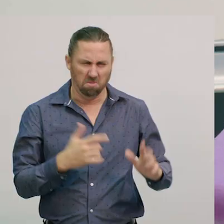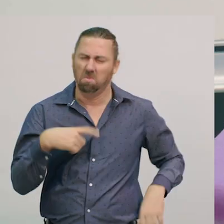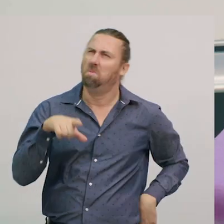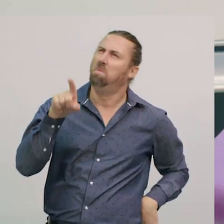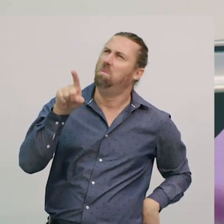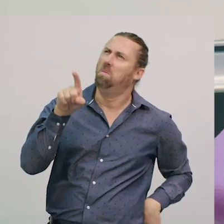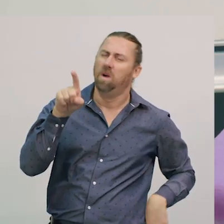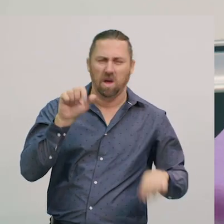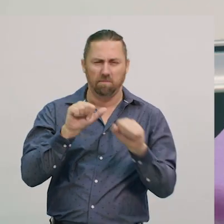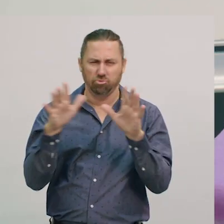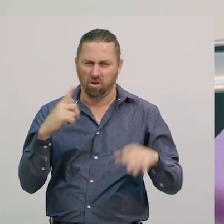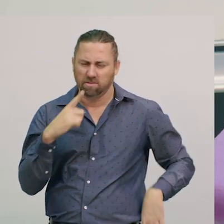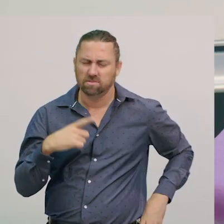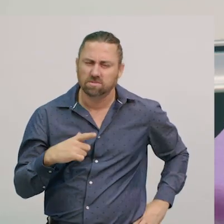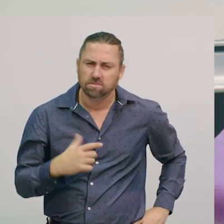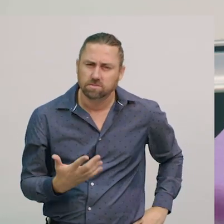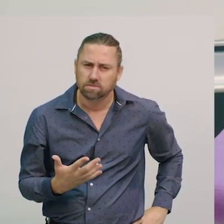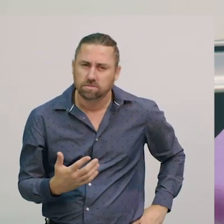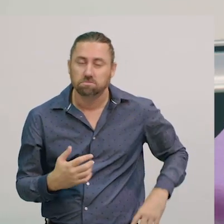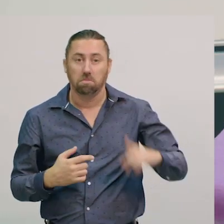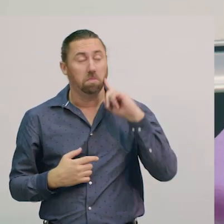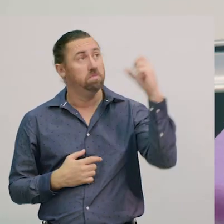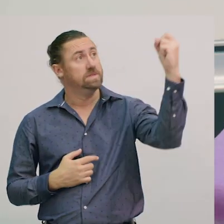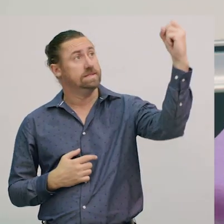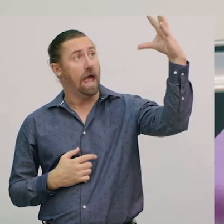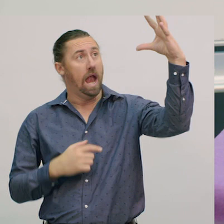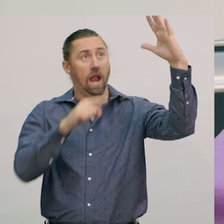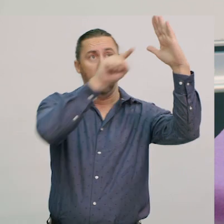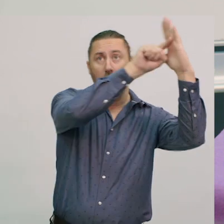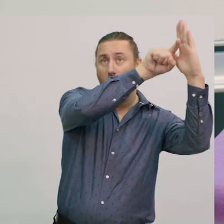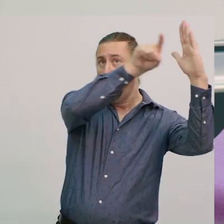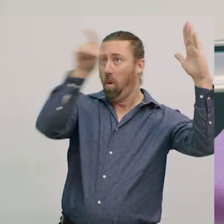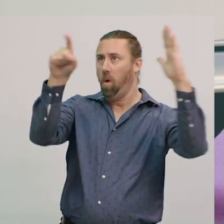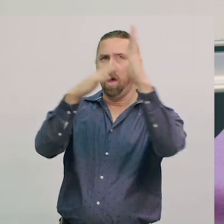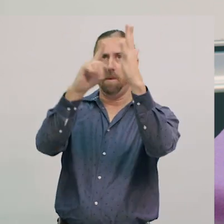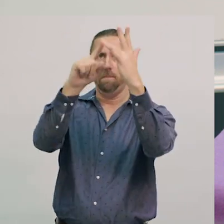Well, the Sun’s light actually shines on the Moon in the same way that it shines on Earth.